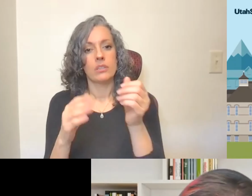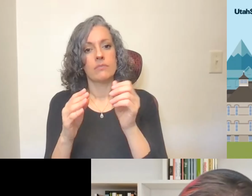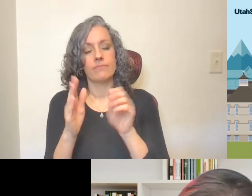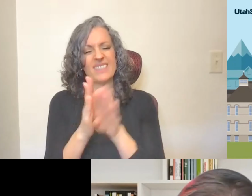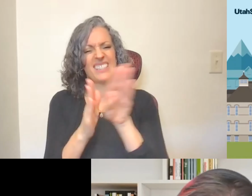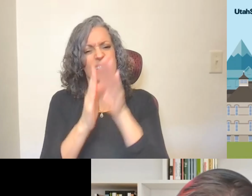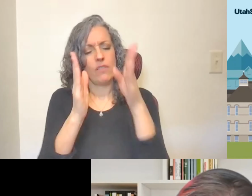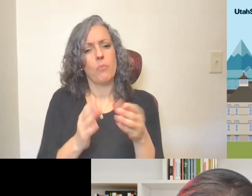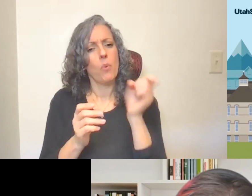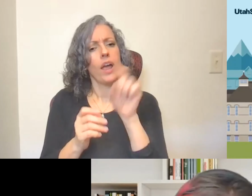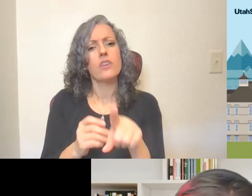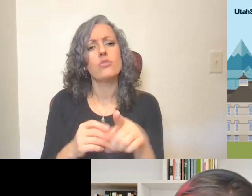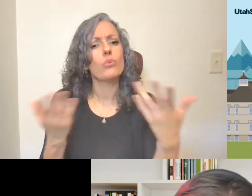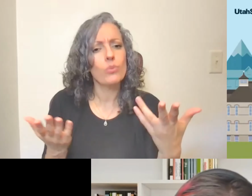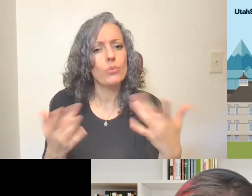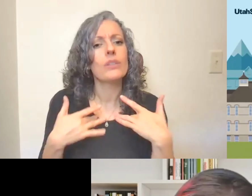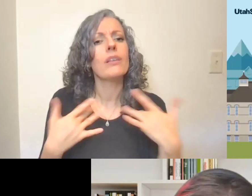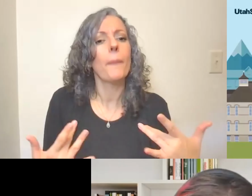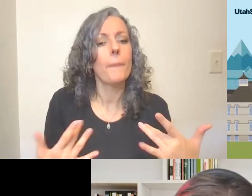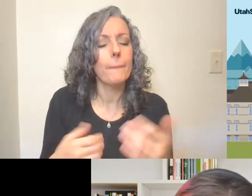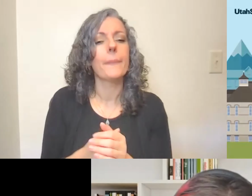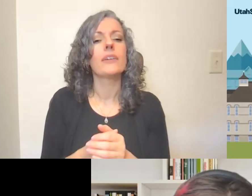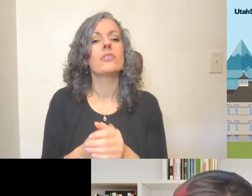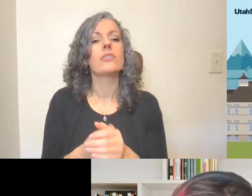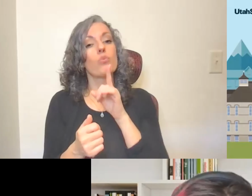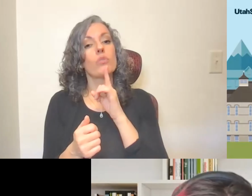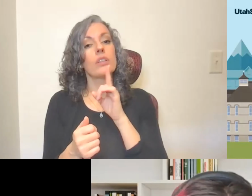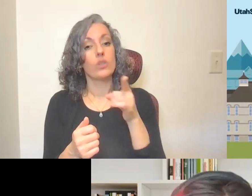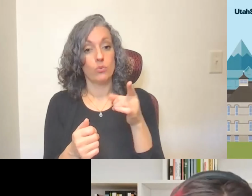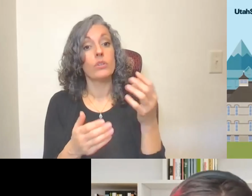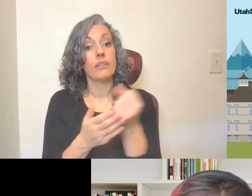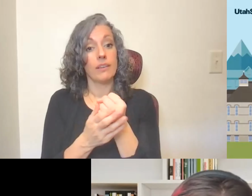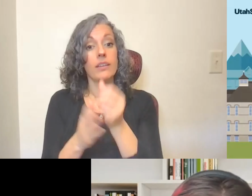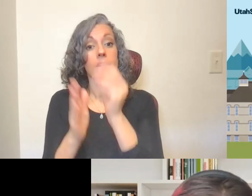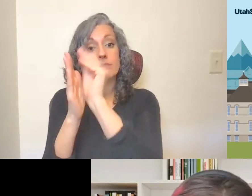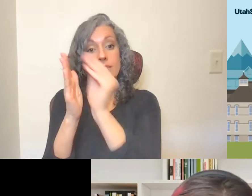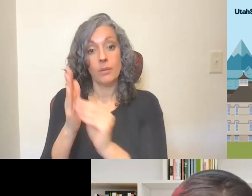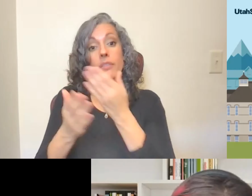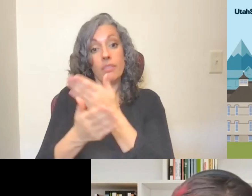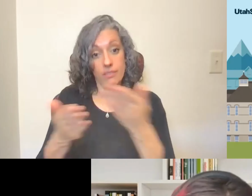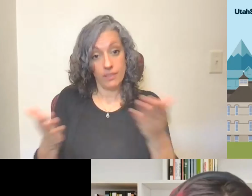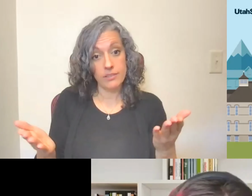time that you think you are going to gain by not documenting things will be a lot of back and forth